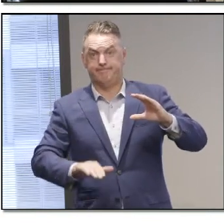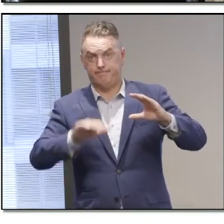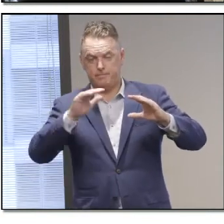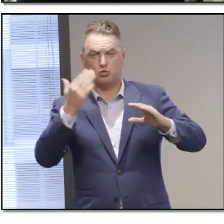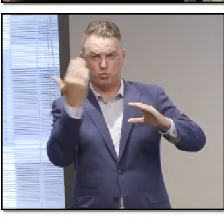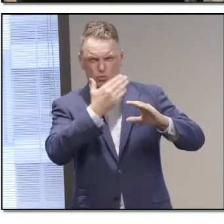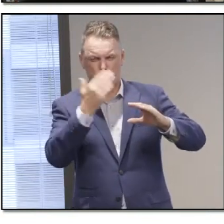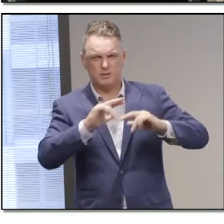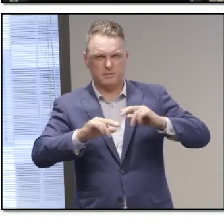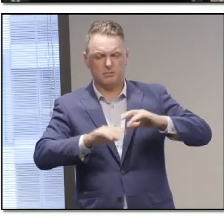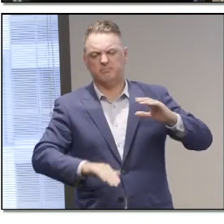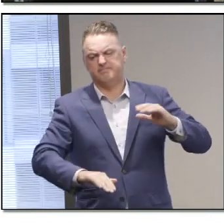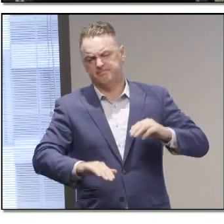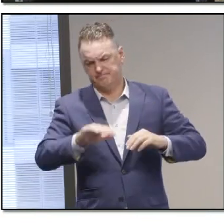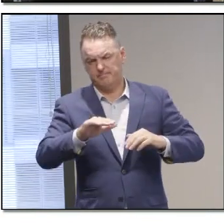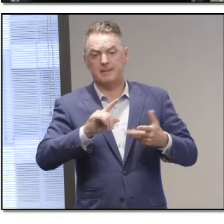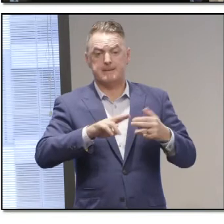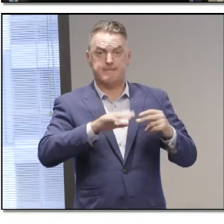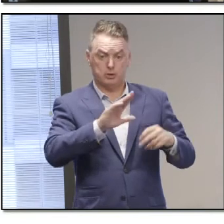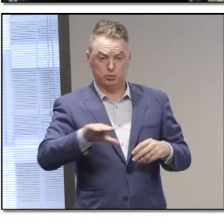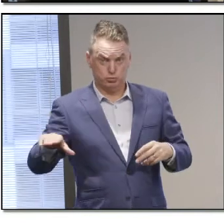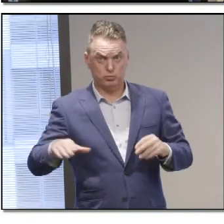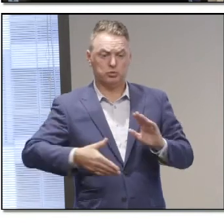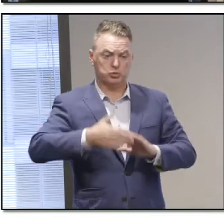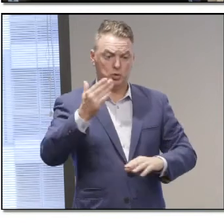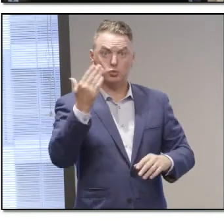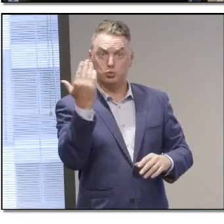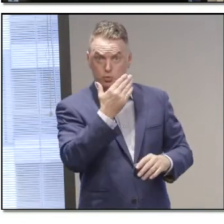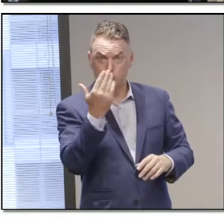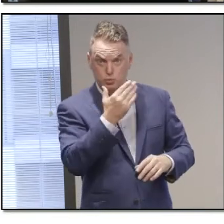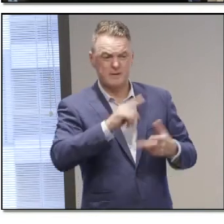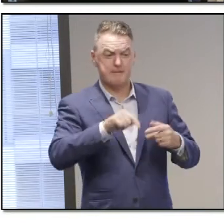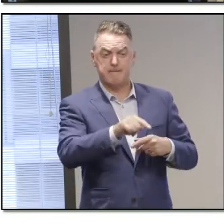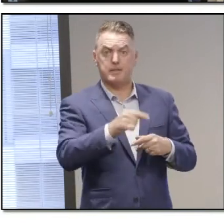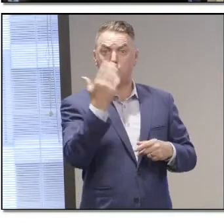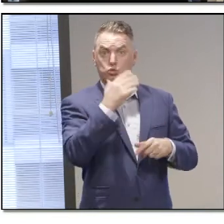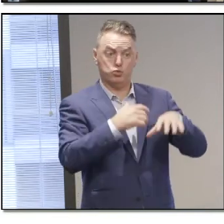showing that kids who go to school where the school is located near a busy highway,